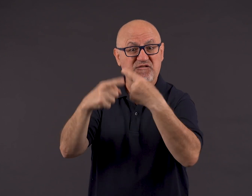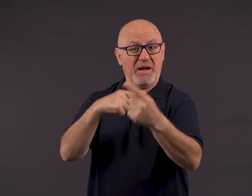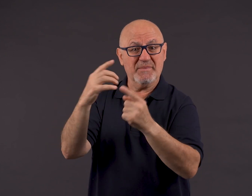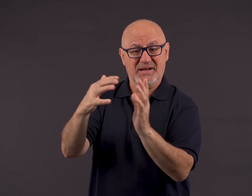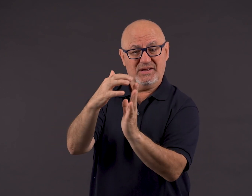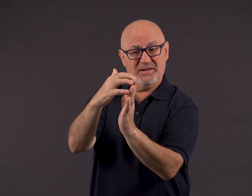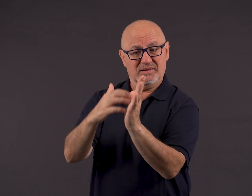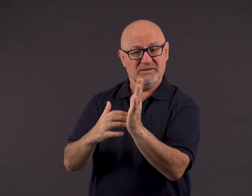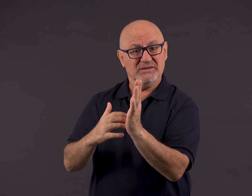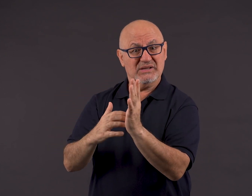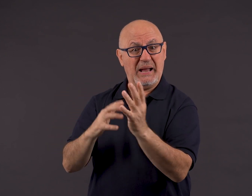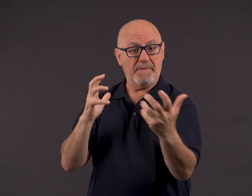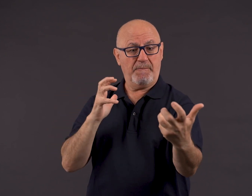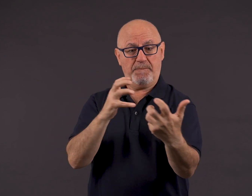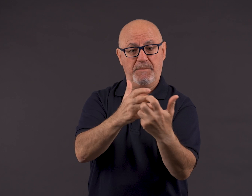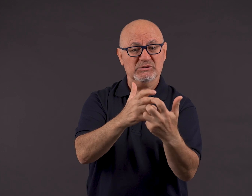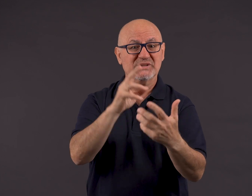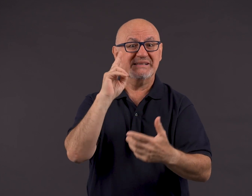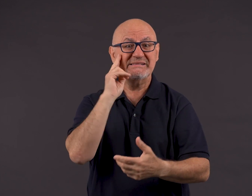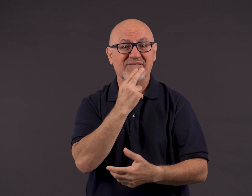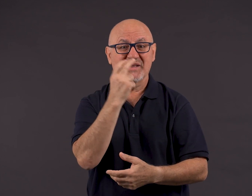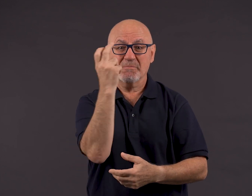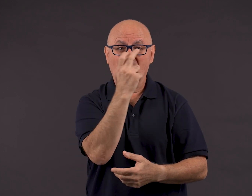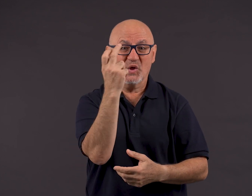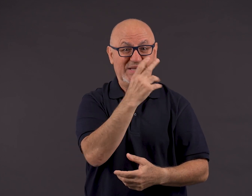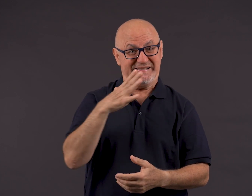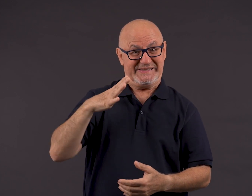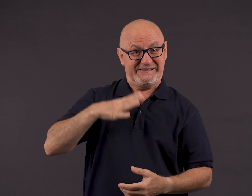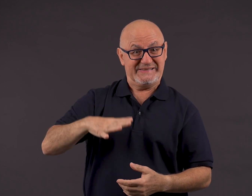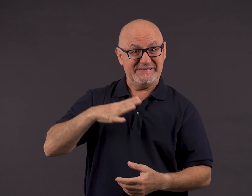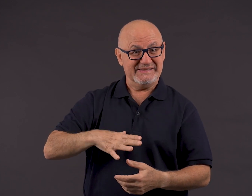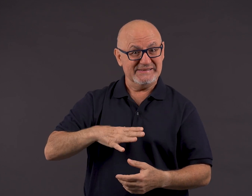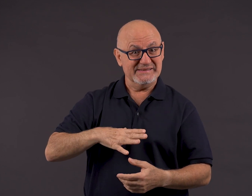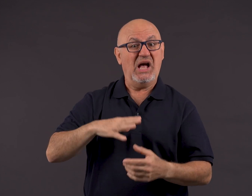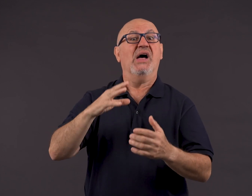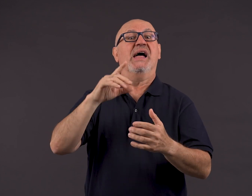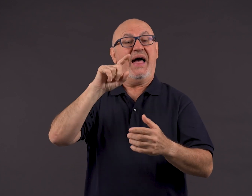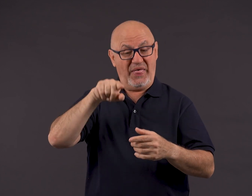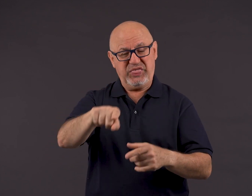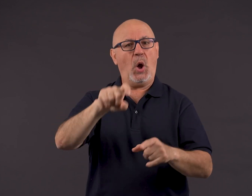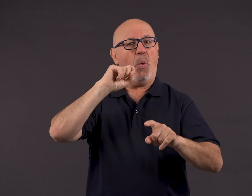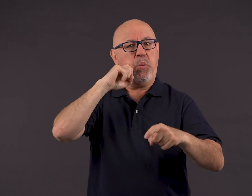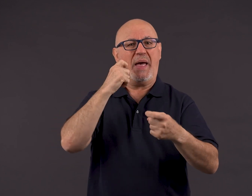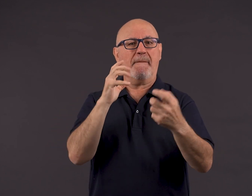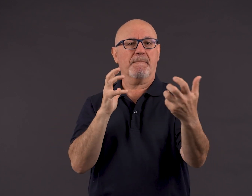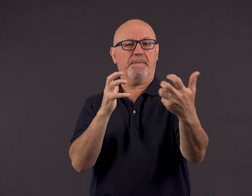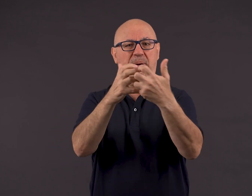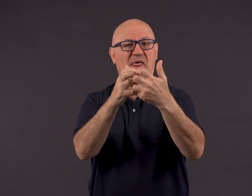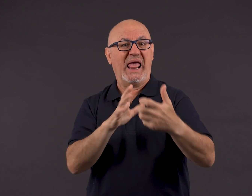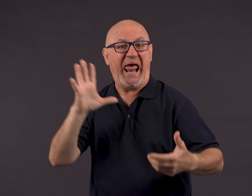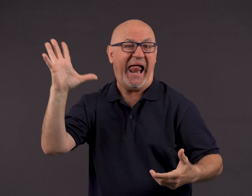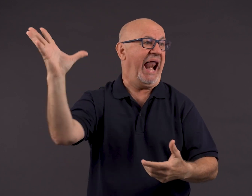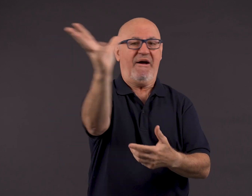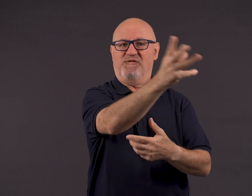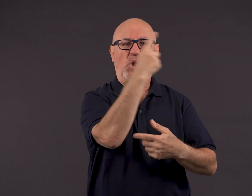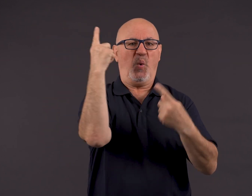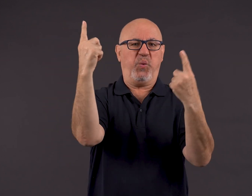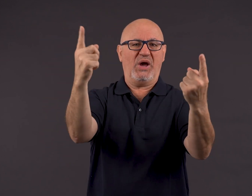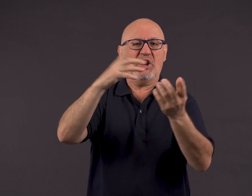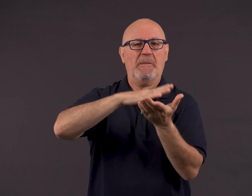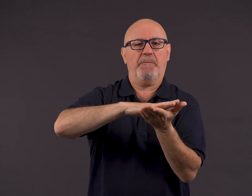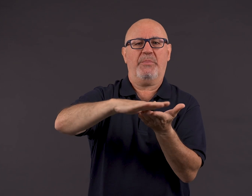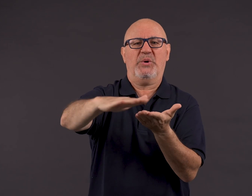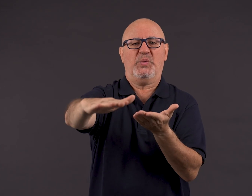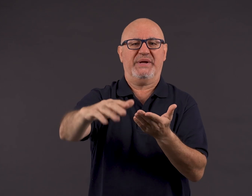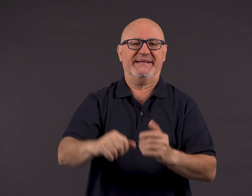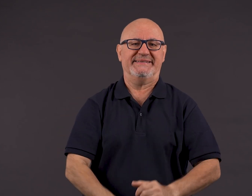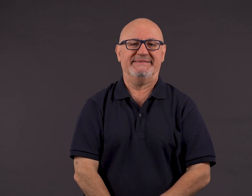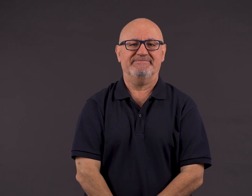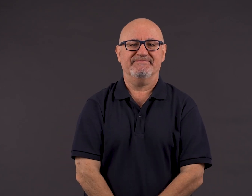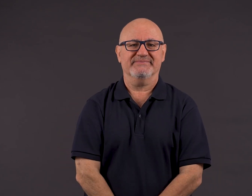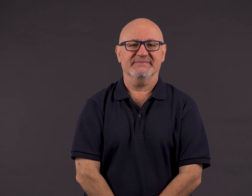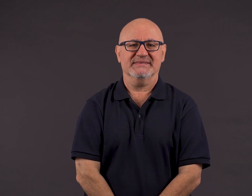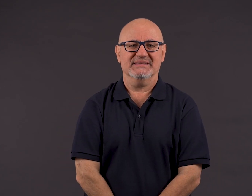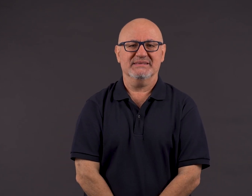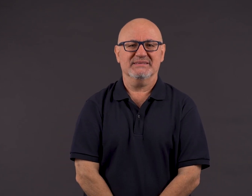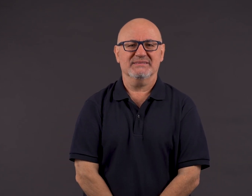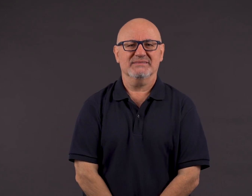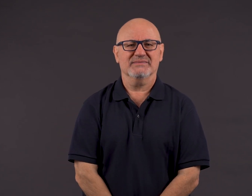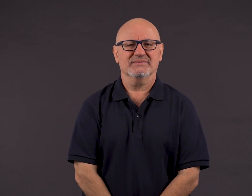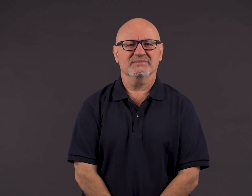that when information is accessible to the Deafblind community it's accessible to everyone.